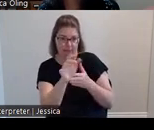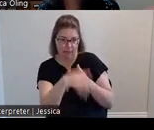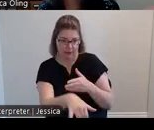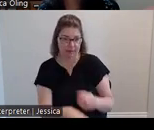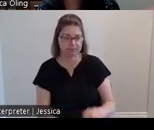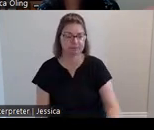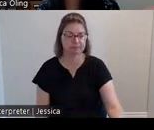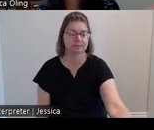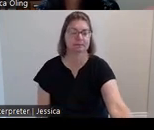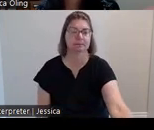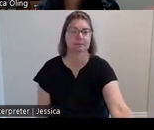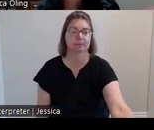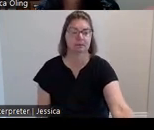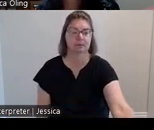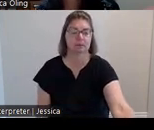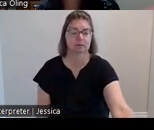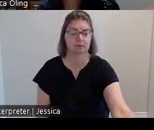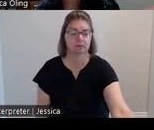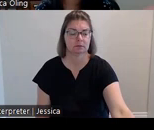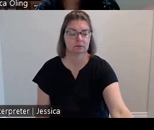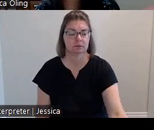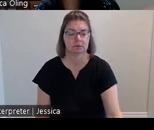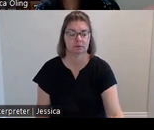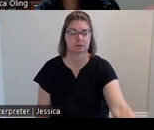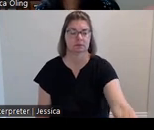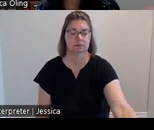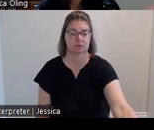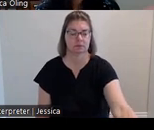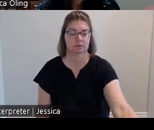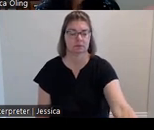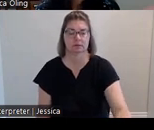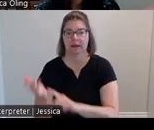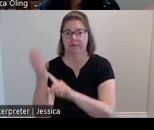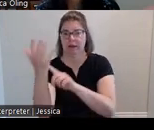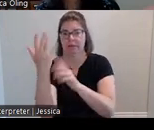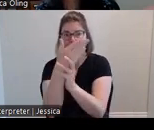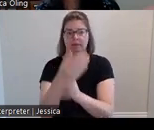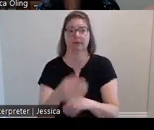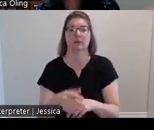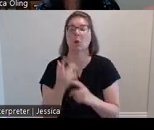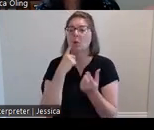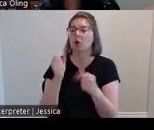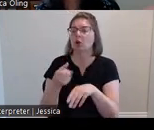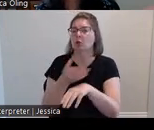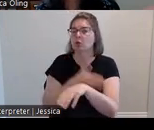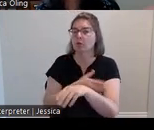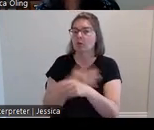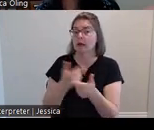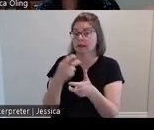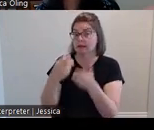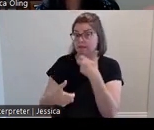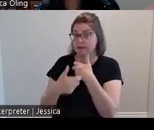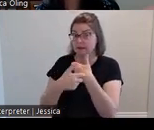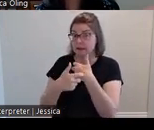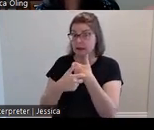Rebecca Oling: So what could be better? Mark Weiler: Four Minutes (Rebecca Oling) Given the fact that it was a very difficult time and most people were working sort of three jobs